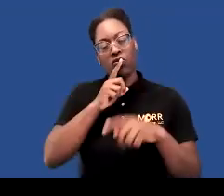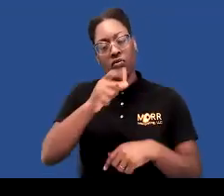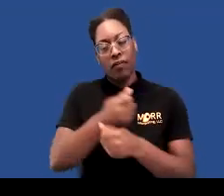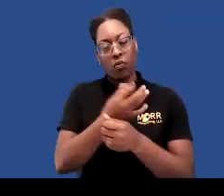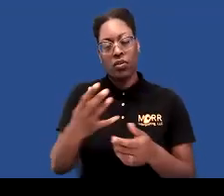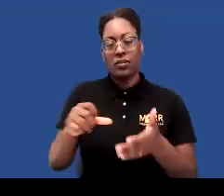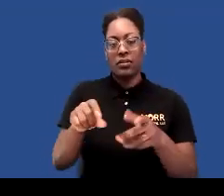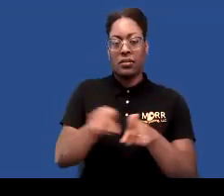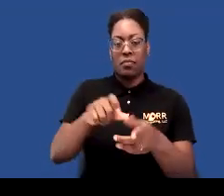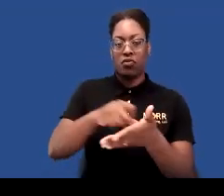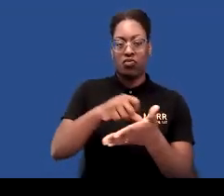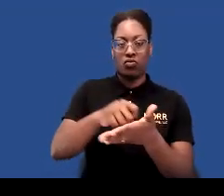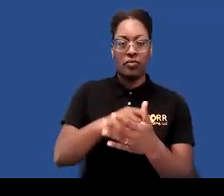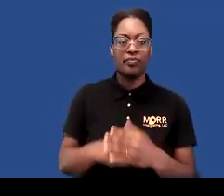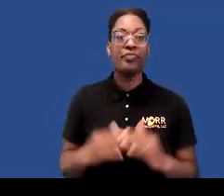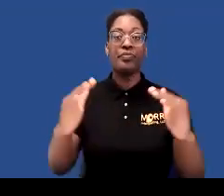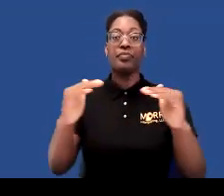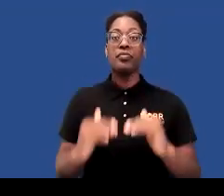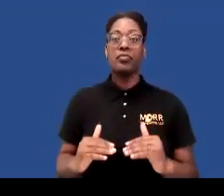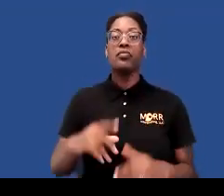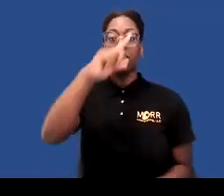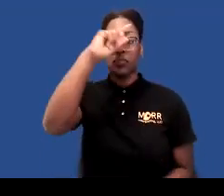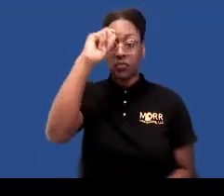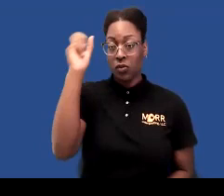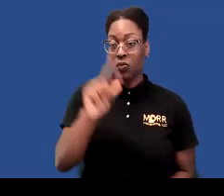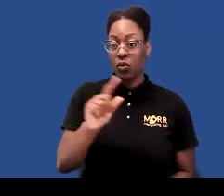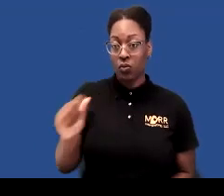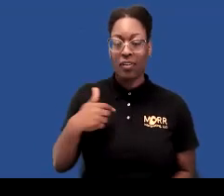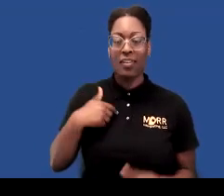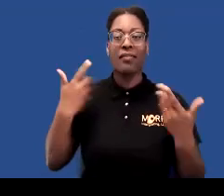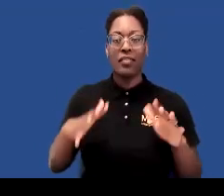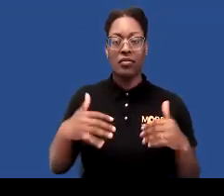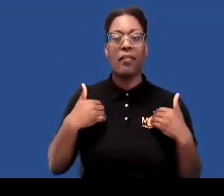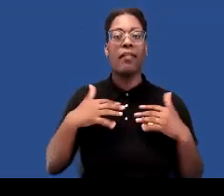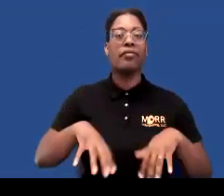on a study I conducted in the Summer of 2020 on documents submitted to the University of Houston-Victoria s Writing Center